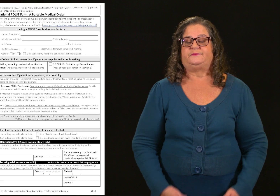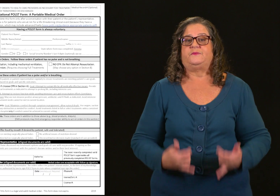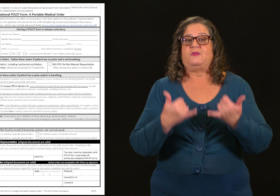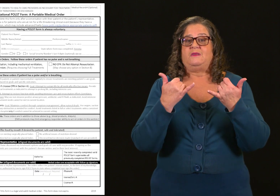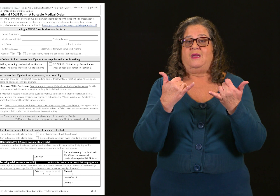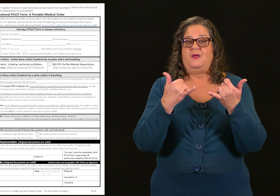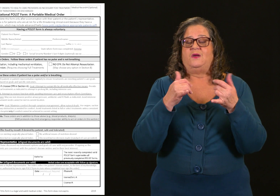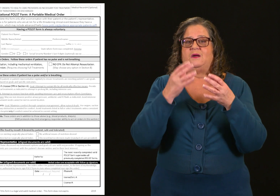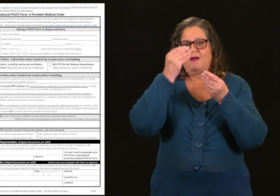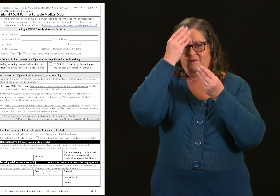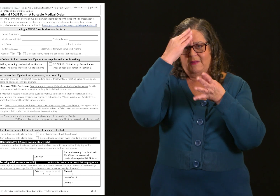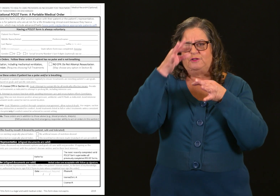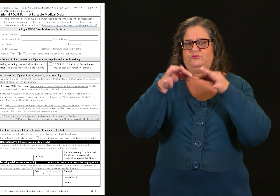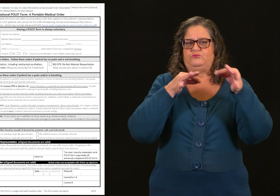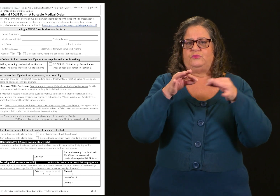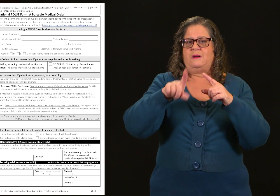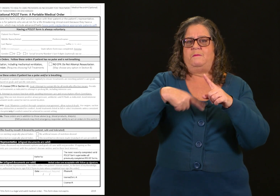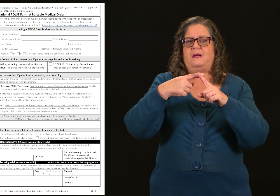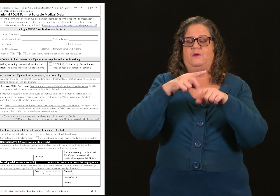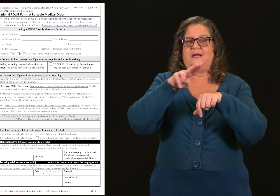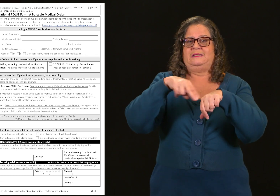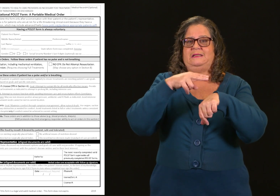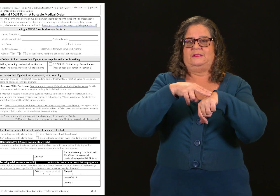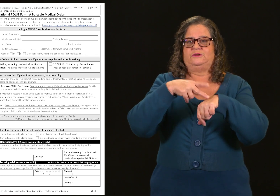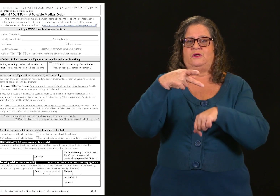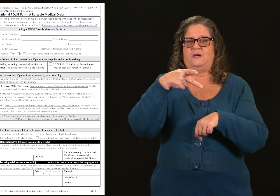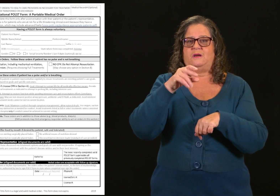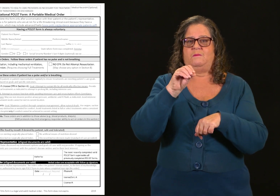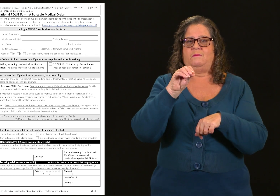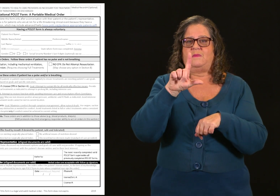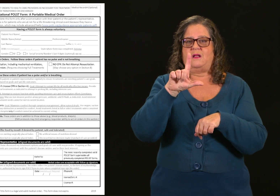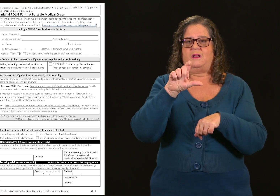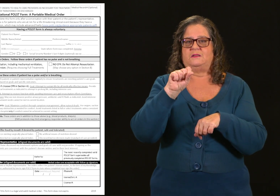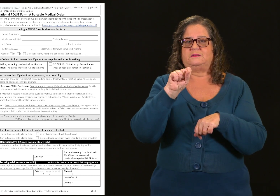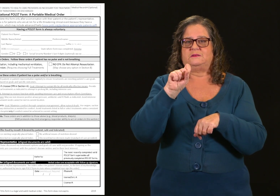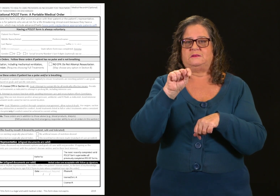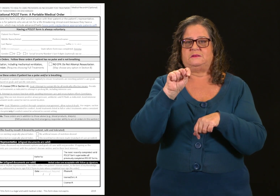This video provides information about the National POLST form.